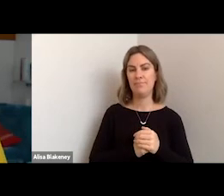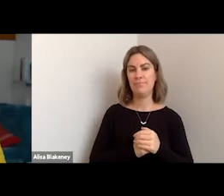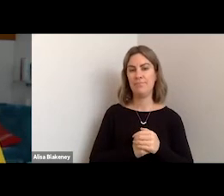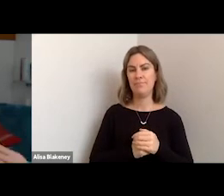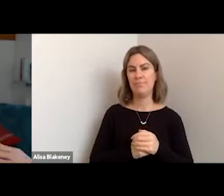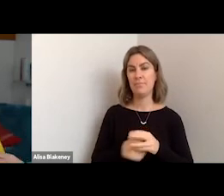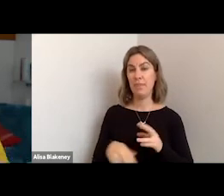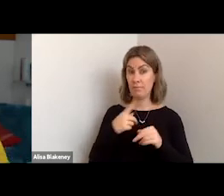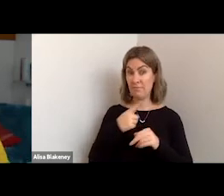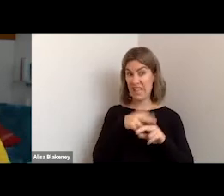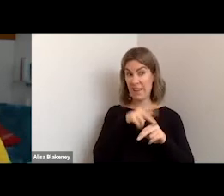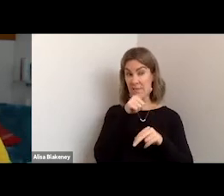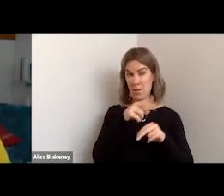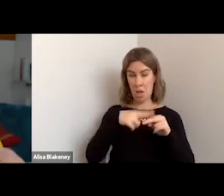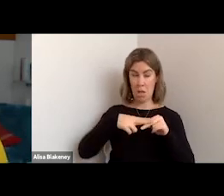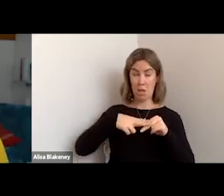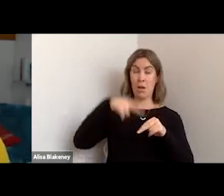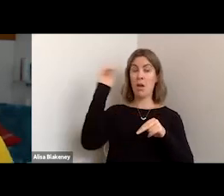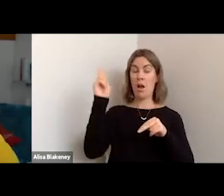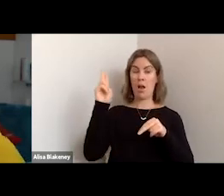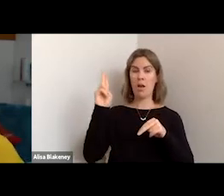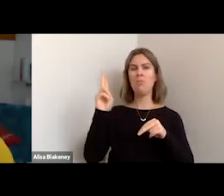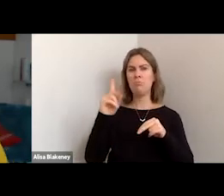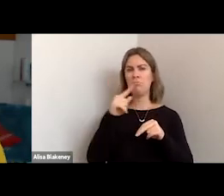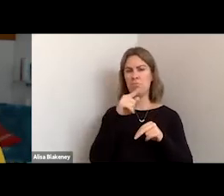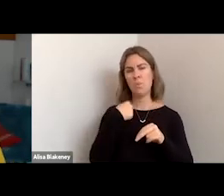site then you want it a bit more often. So, I think, for instance,